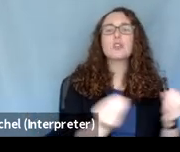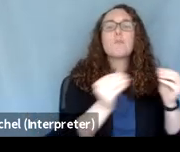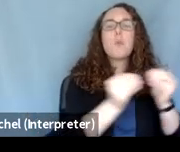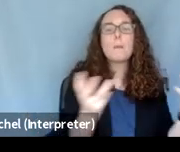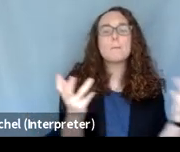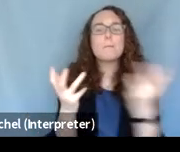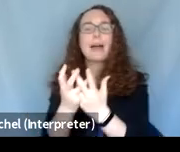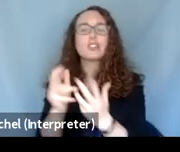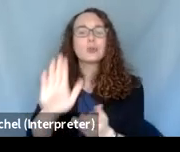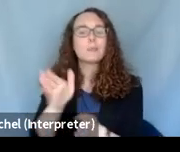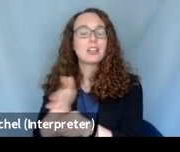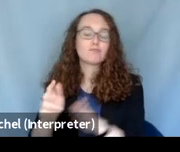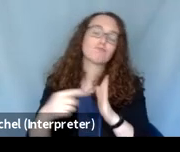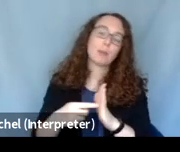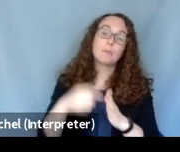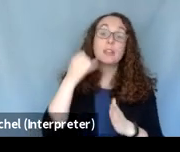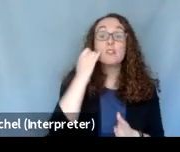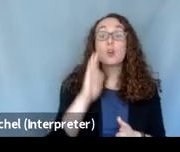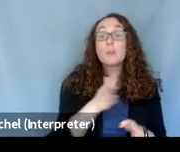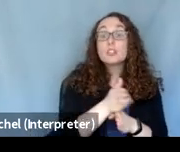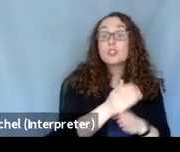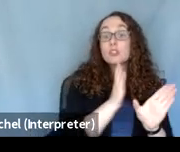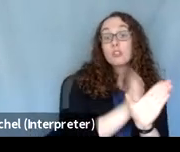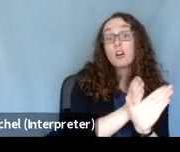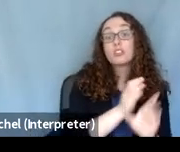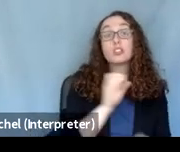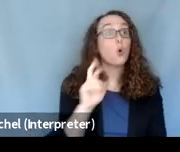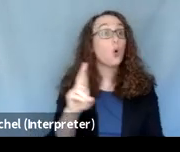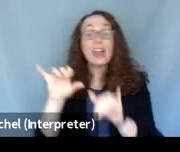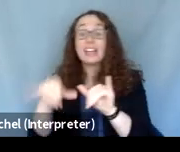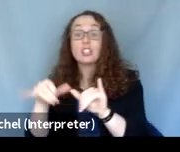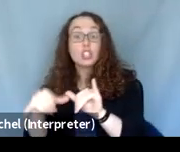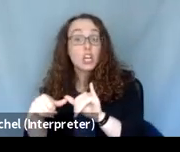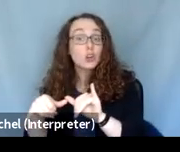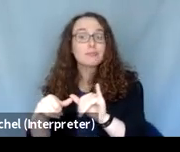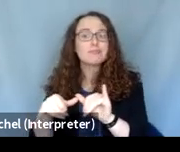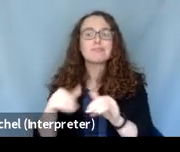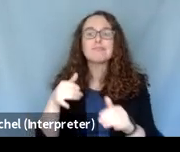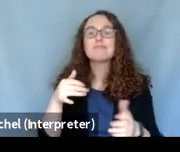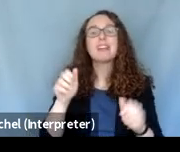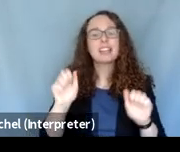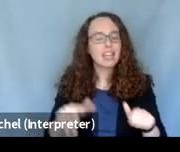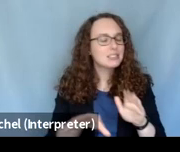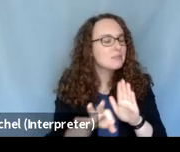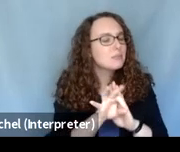psychology or even engineering you can choose your classes that are specific to the major you've